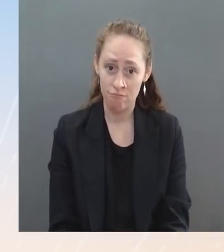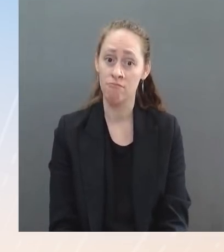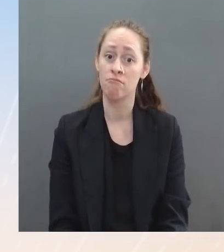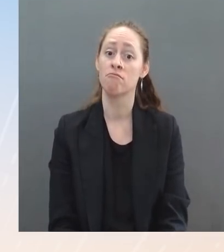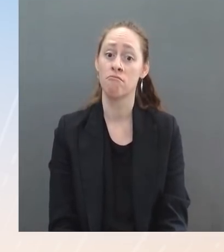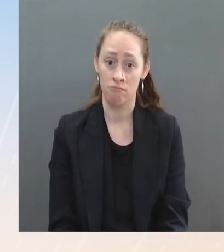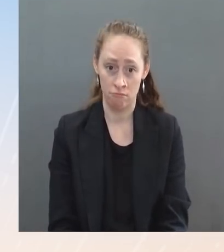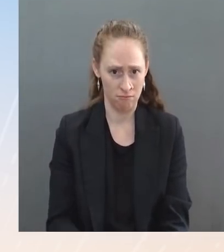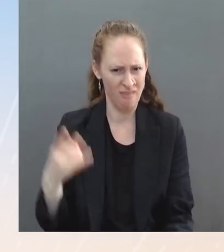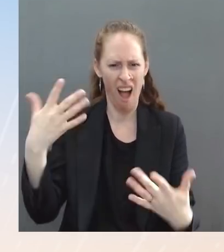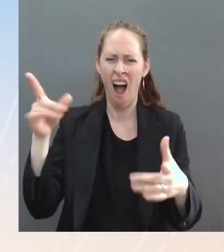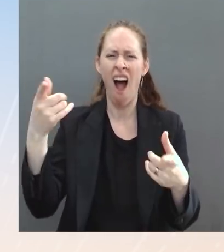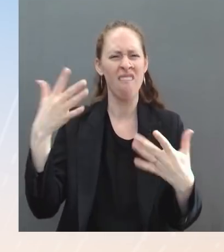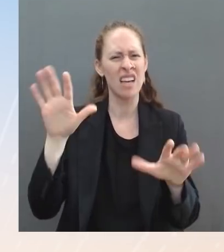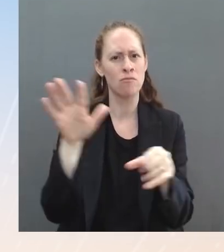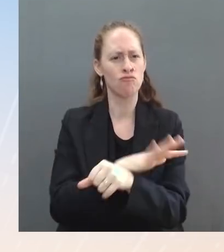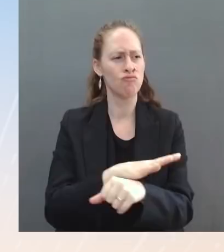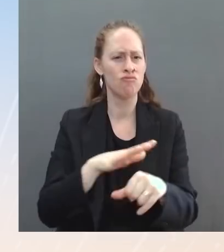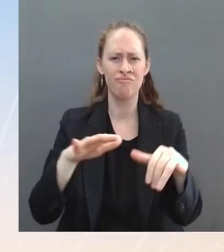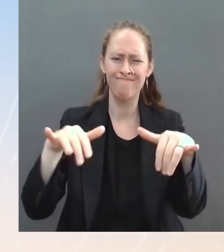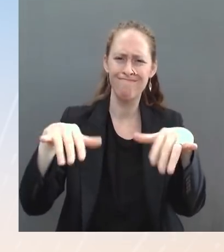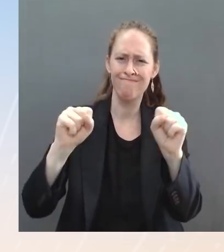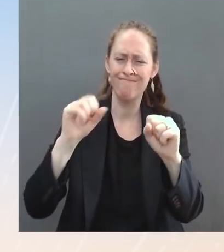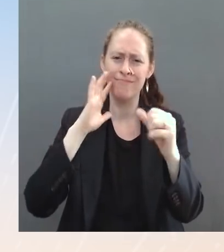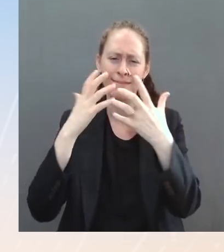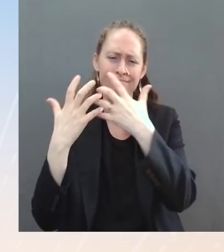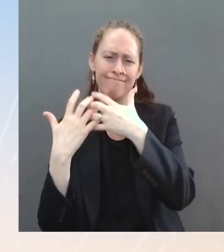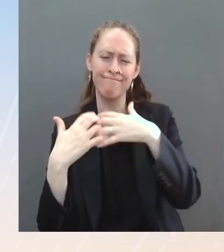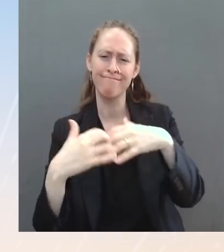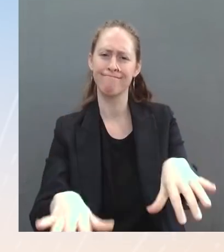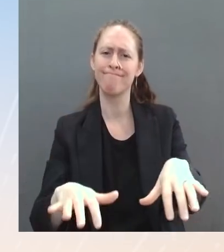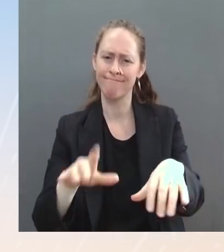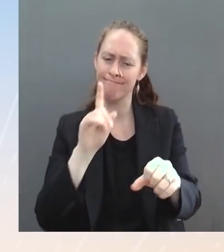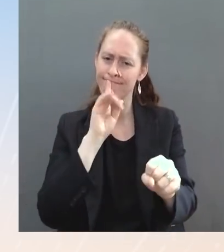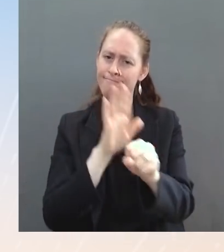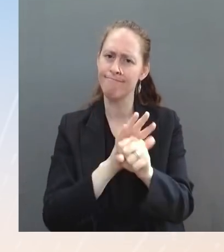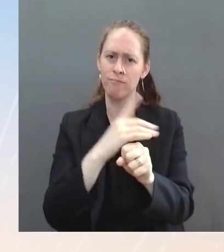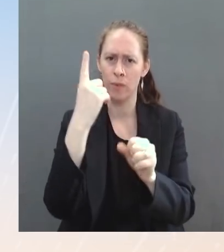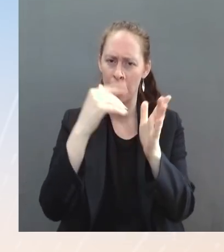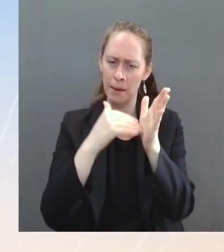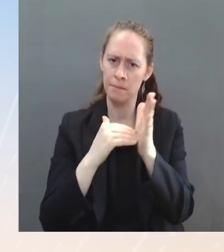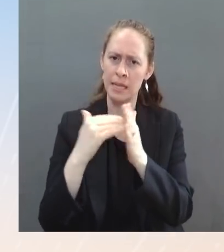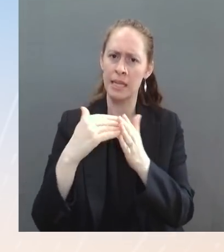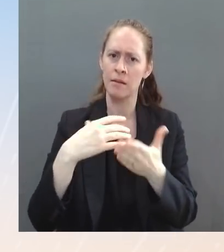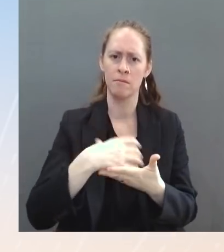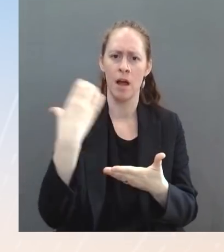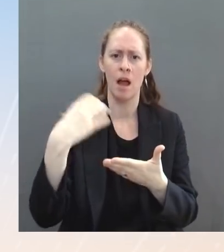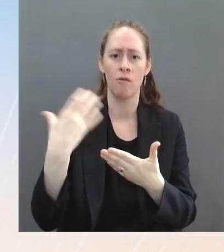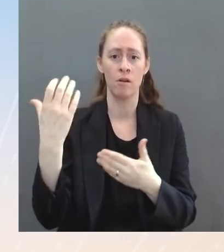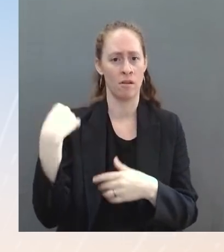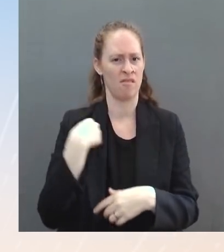Number one, we have the full operational capacity to do that. As I mentioned, there are actually four locations